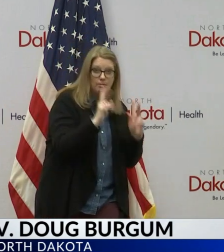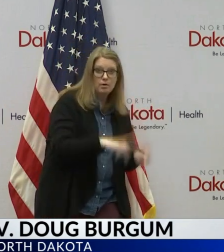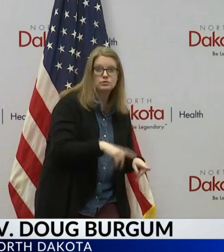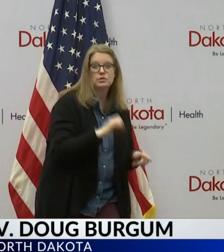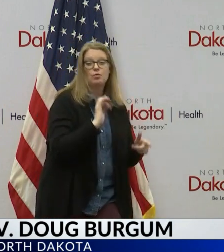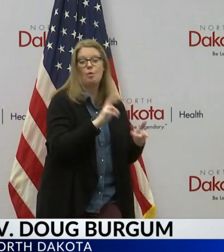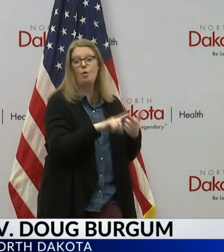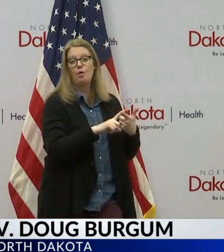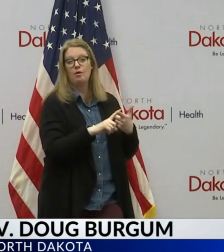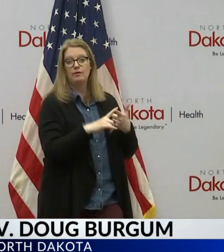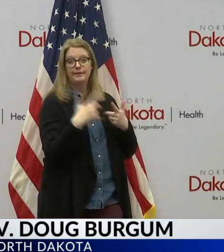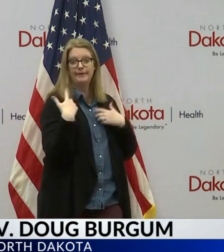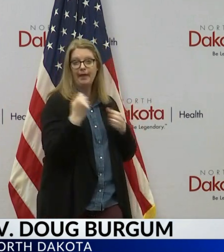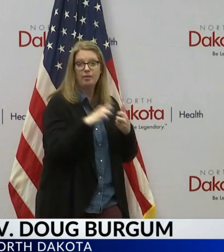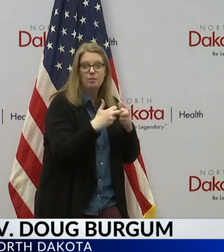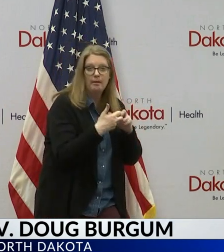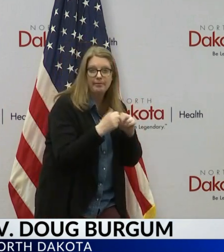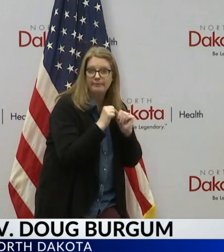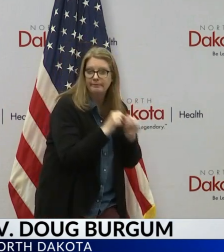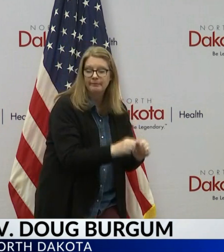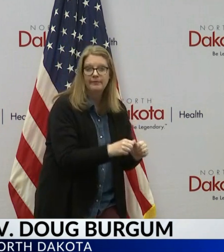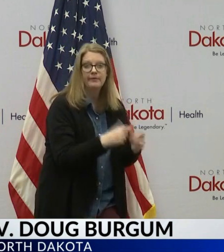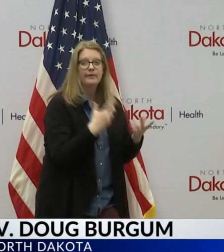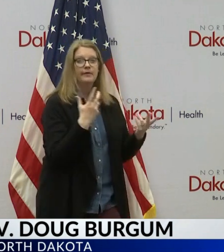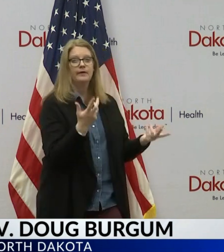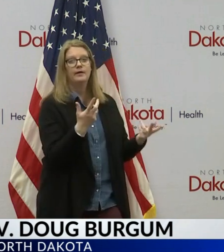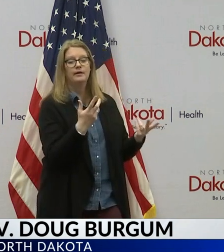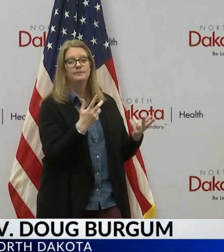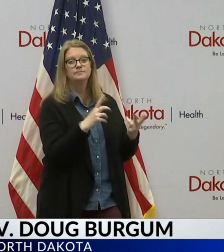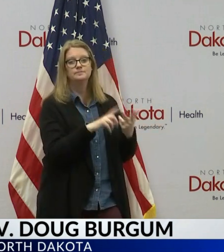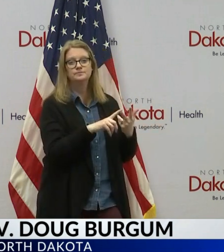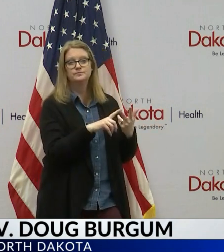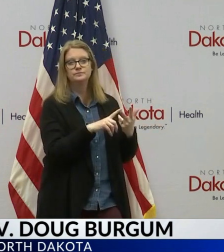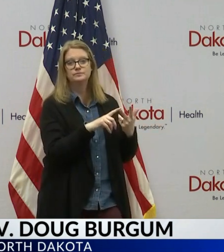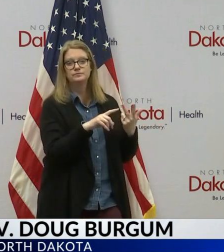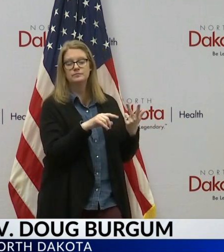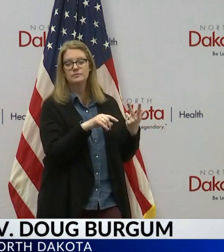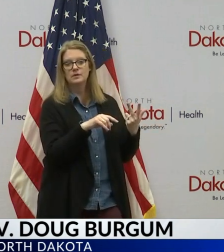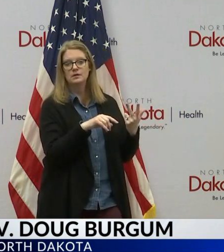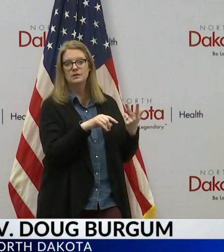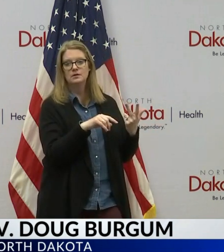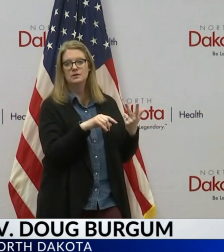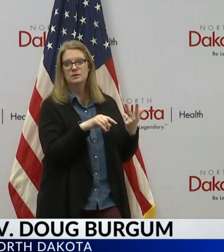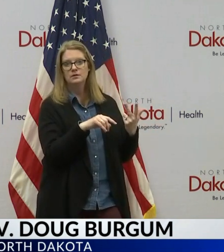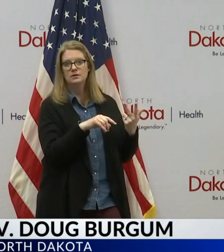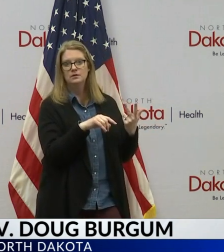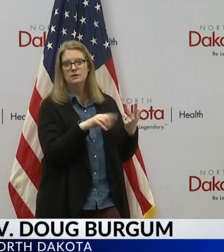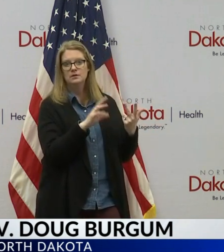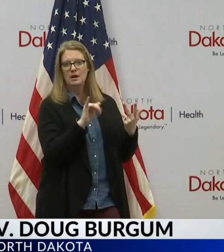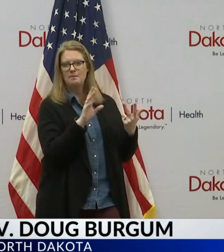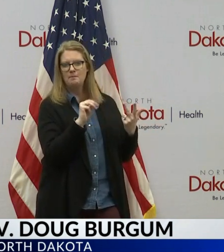NORTHDAKOTA.ND.GOV AND PROVIDE IT TO YOU. IF YOU ARE IN A VULNERABLE POPULATION BECAUSE YOU HAVE